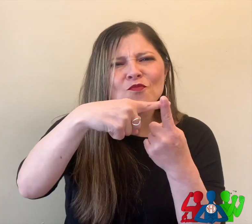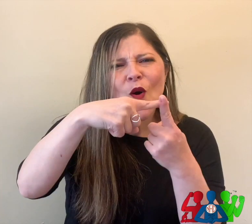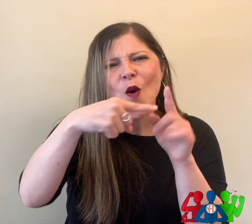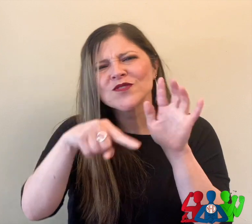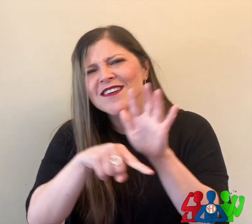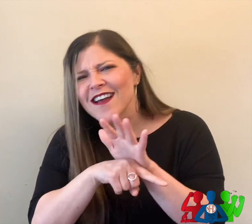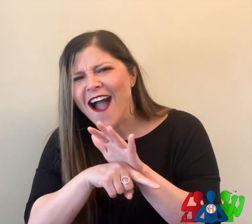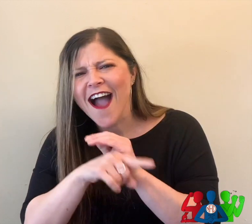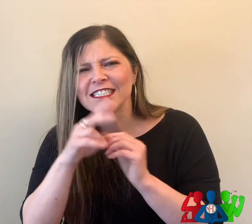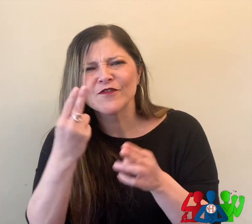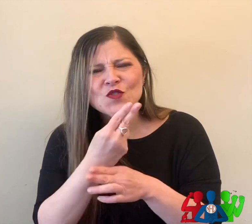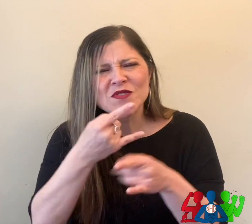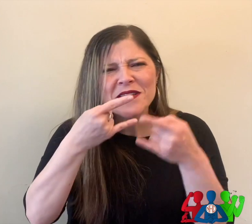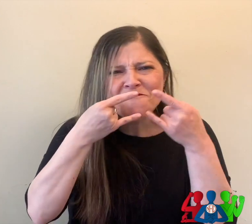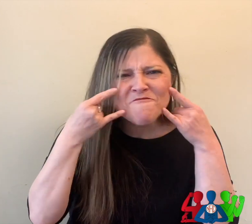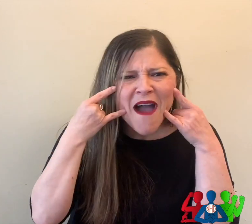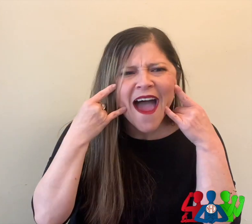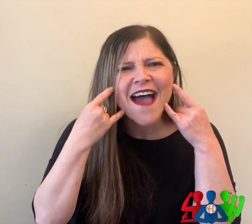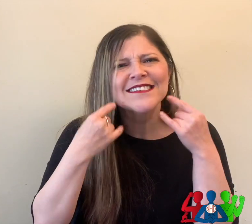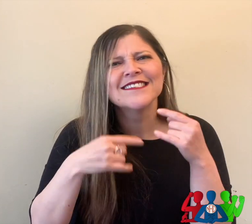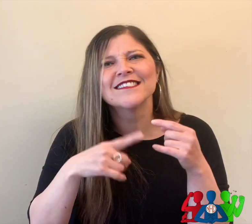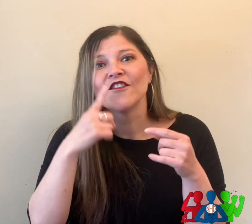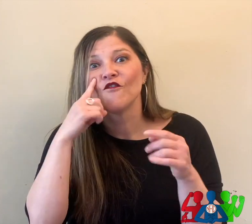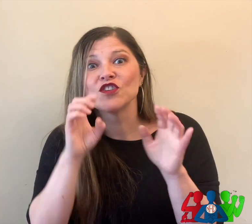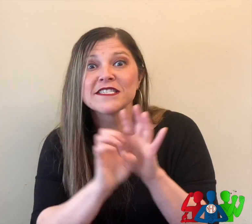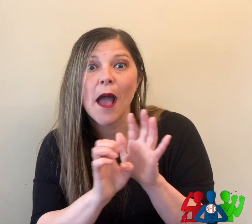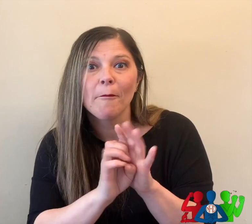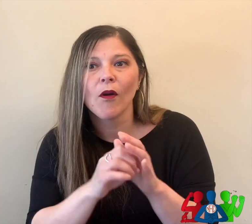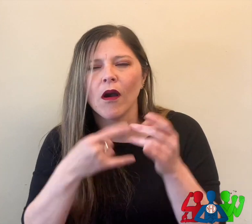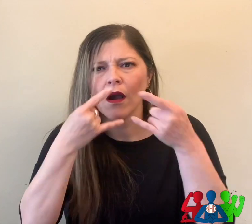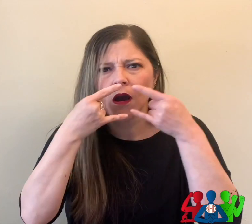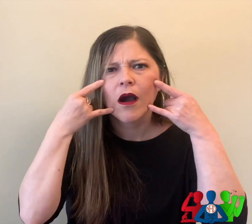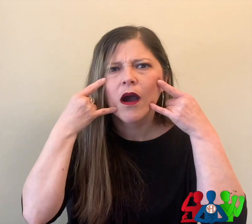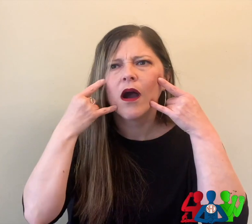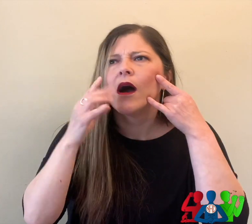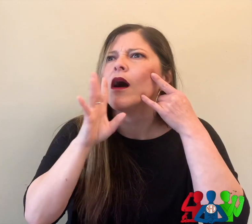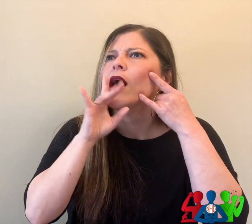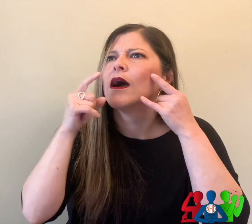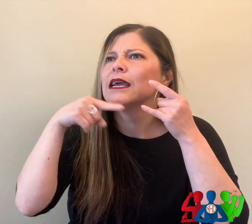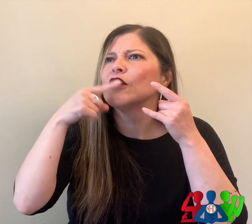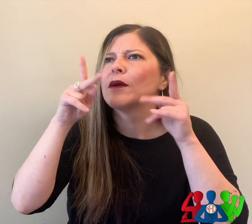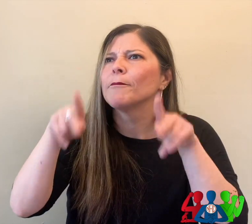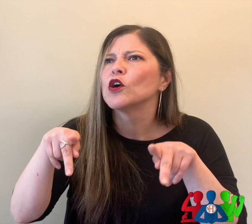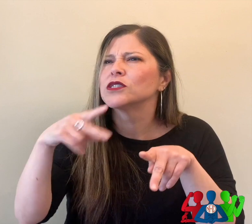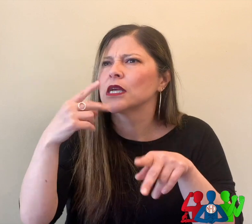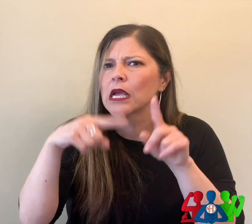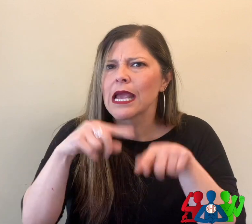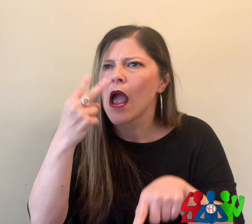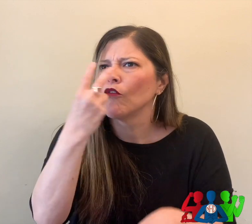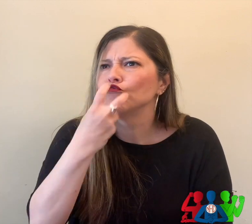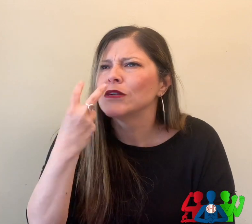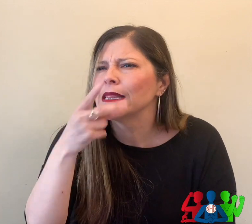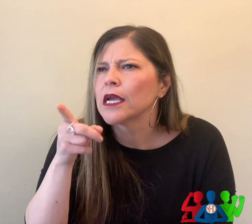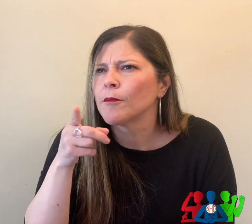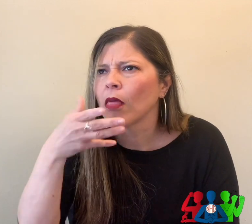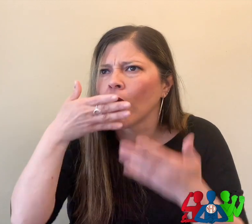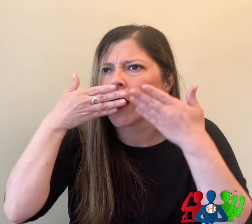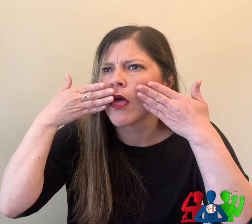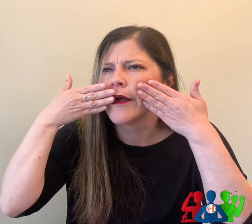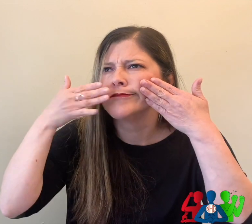environment. We talked about masks, the pros and cons of using them. And how especially